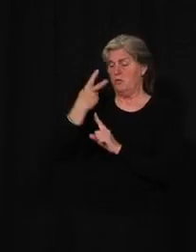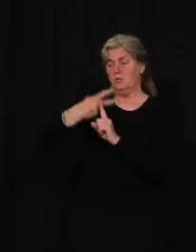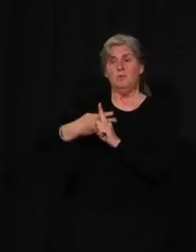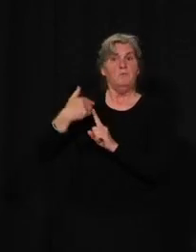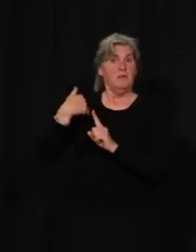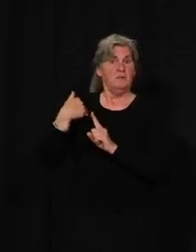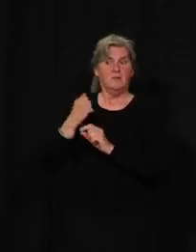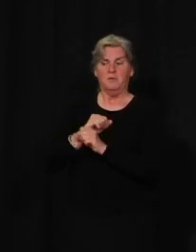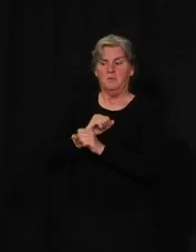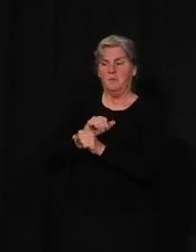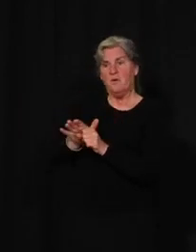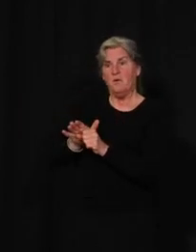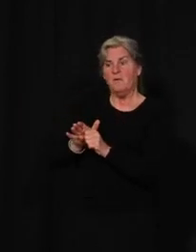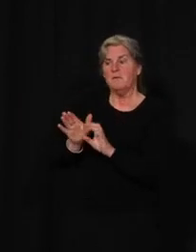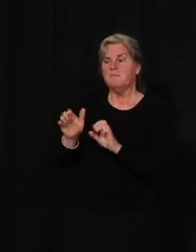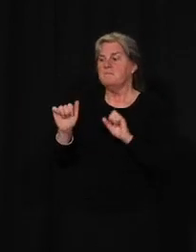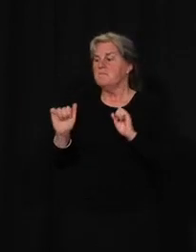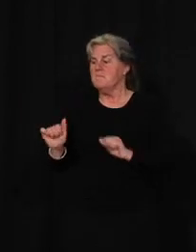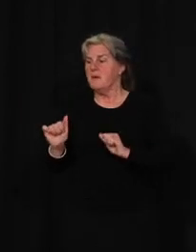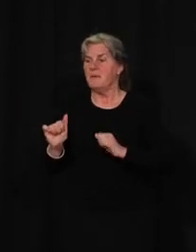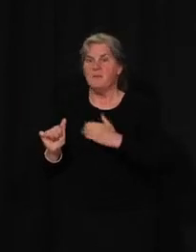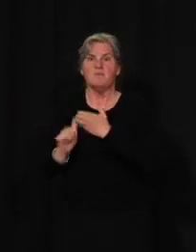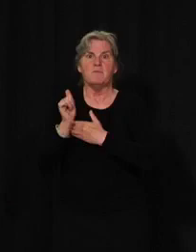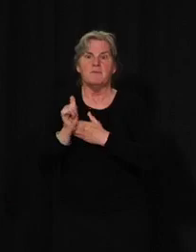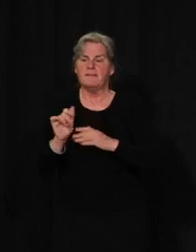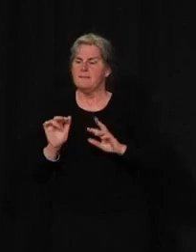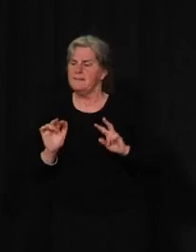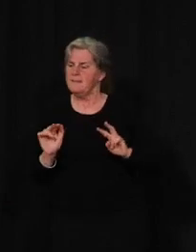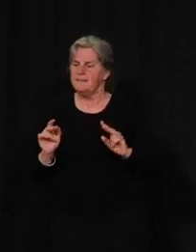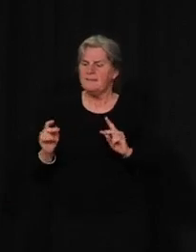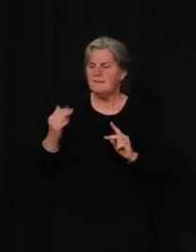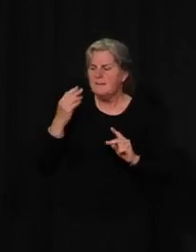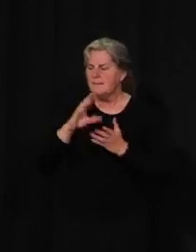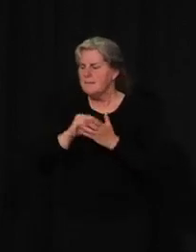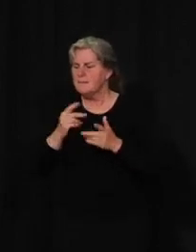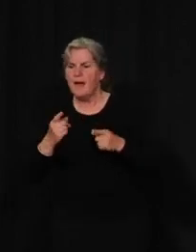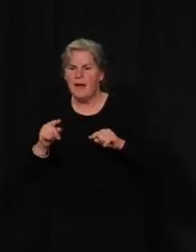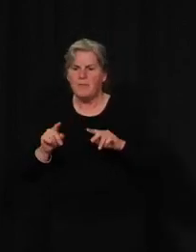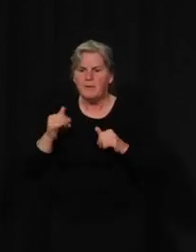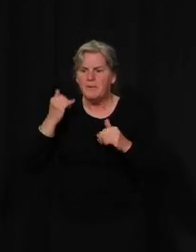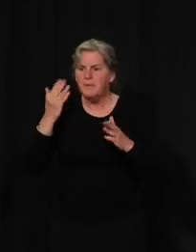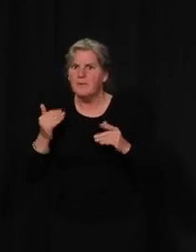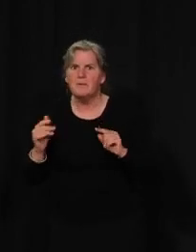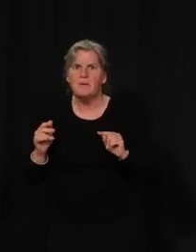ago when COVID was a threat we were just getting to know.